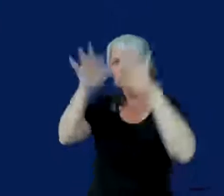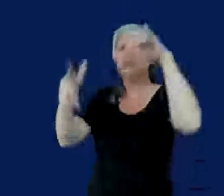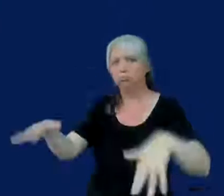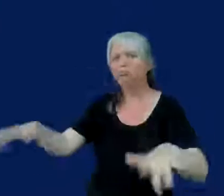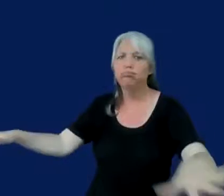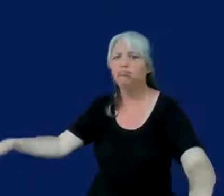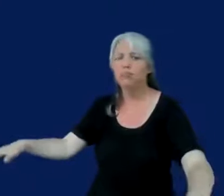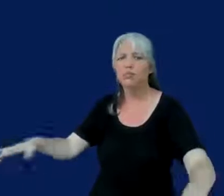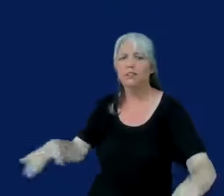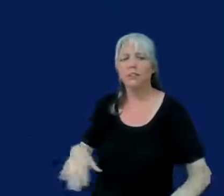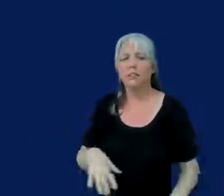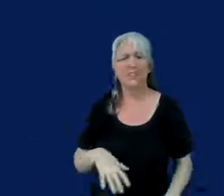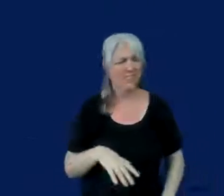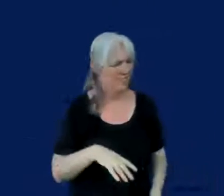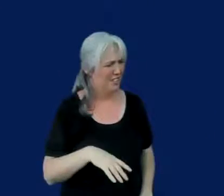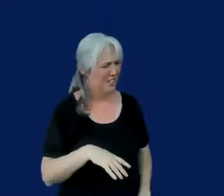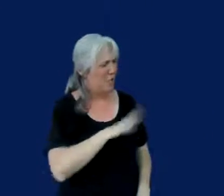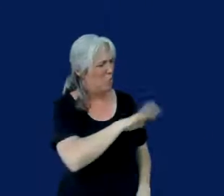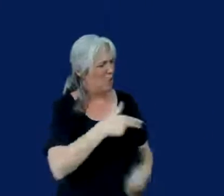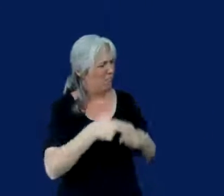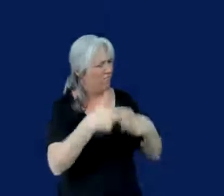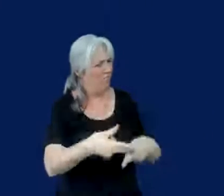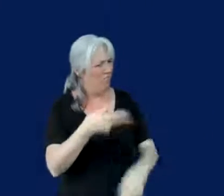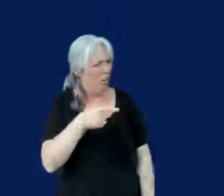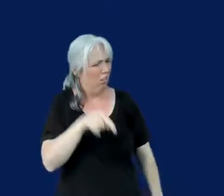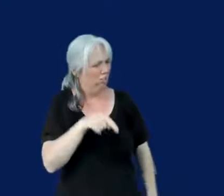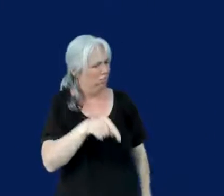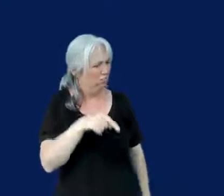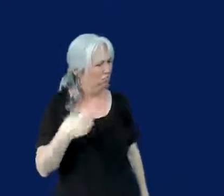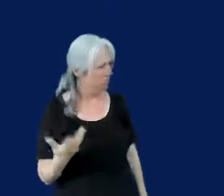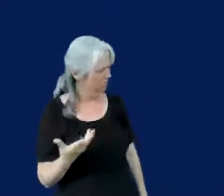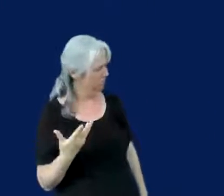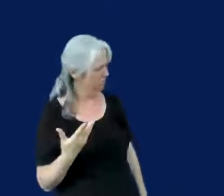“What did you call this dog?” the preacher asked.